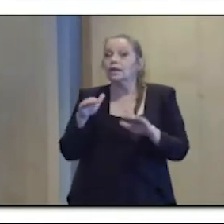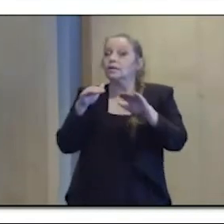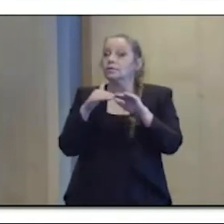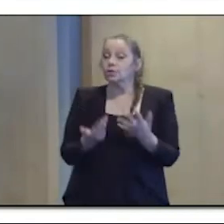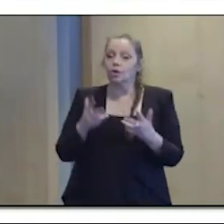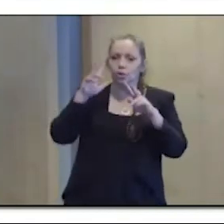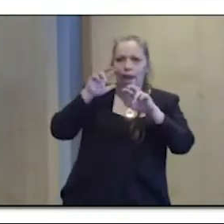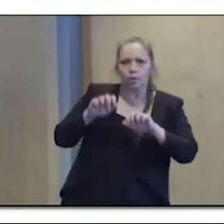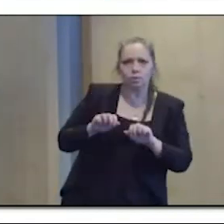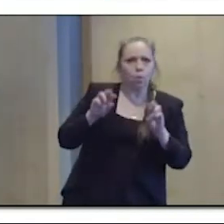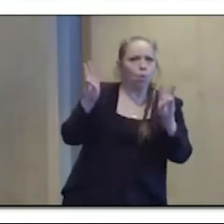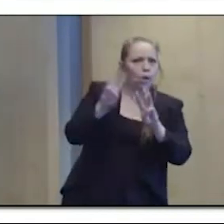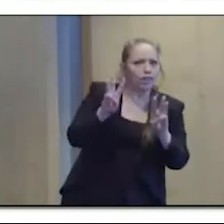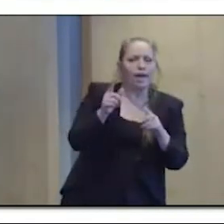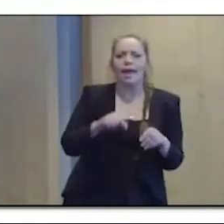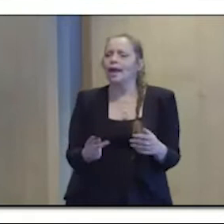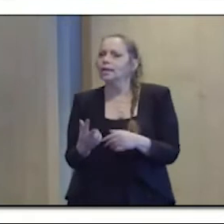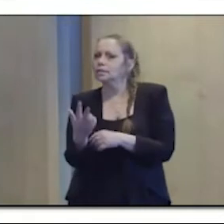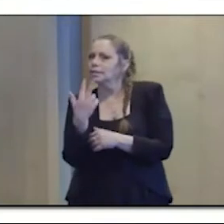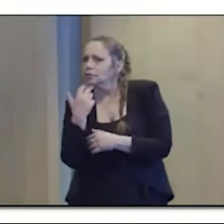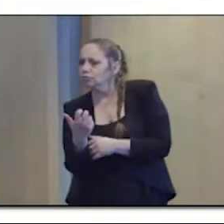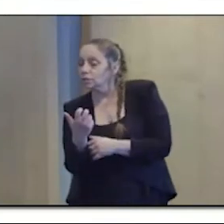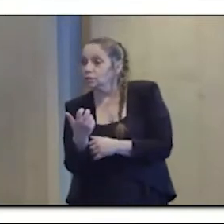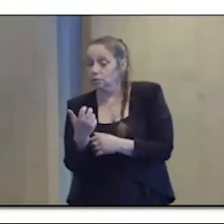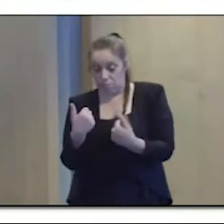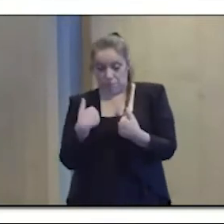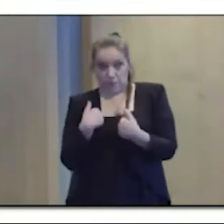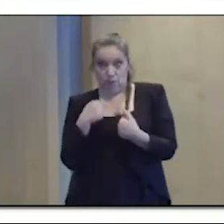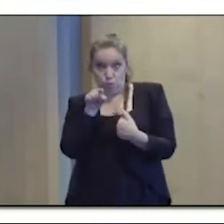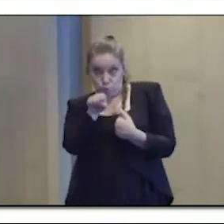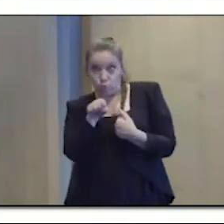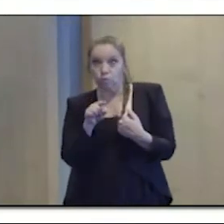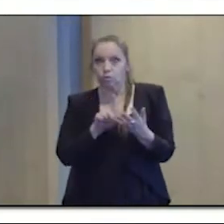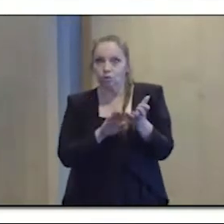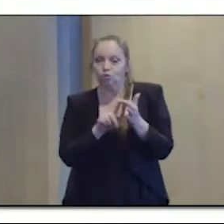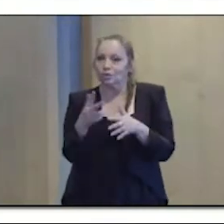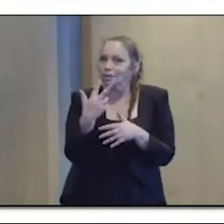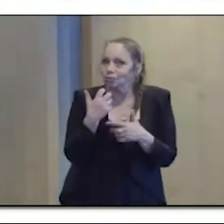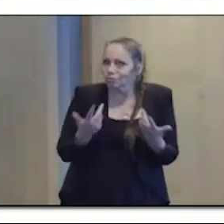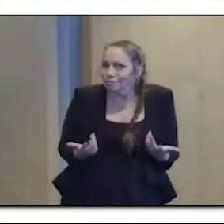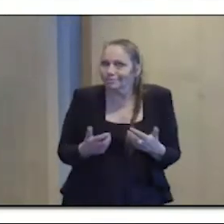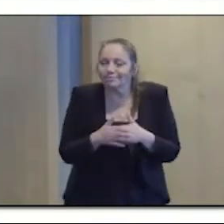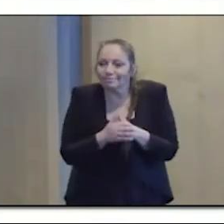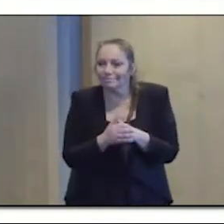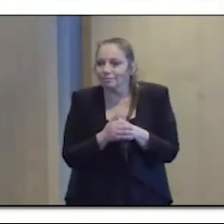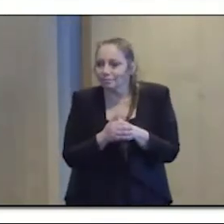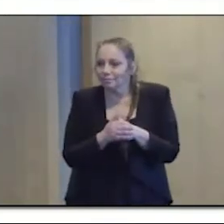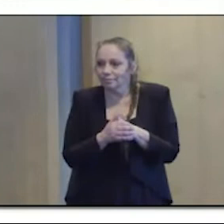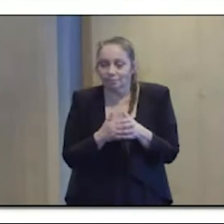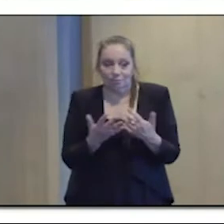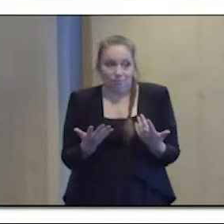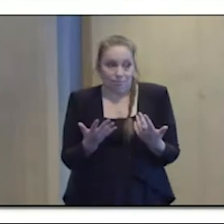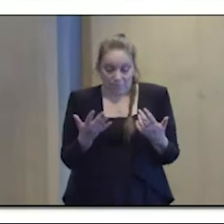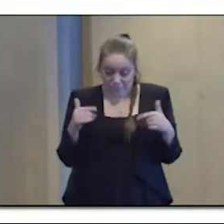weather and electricity. So you and I we use electricity. This is a a pie chart that shows